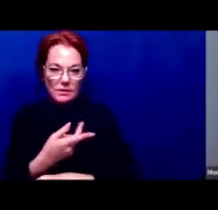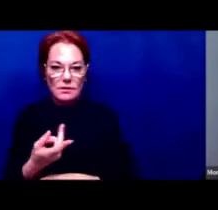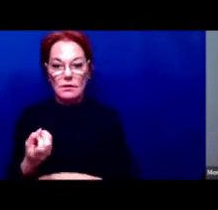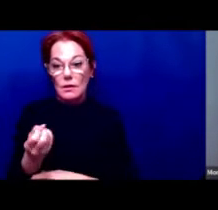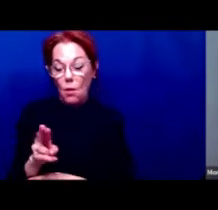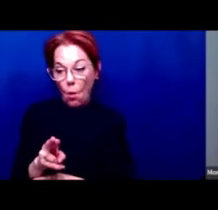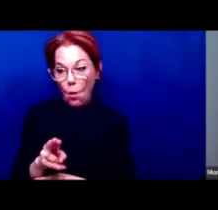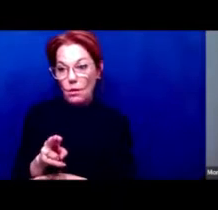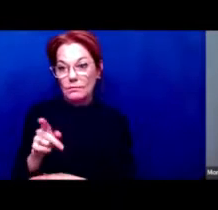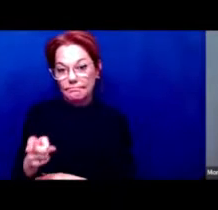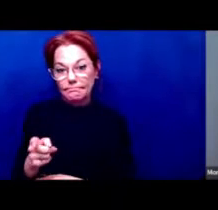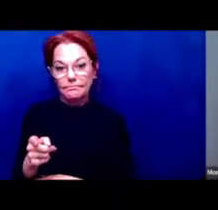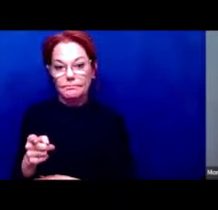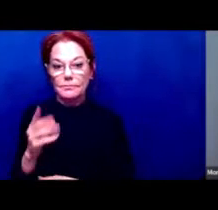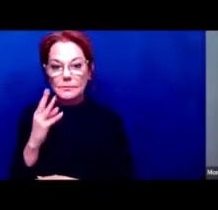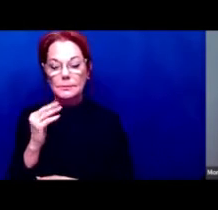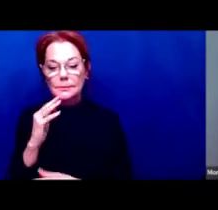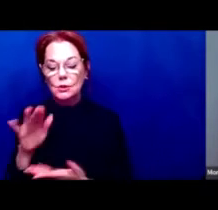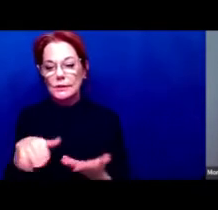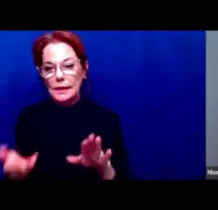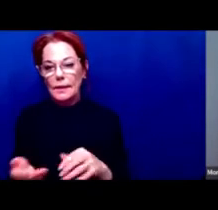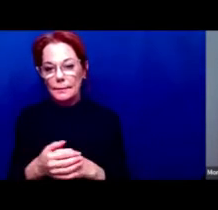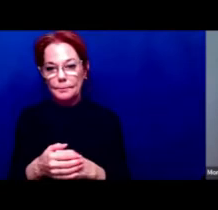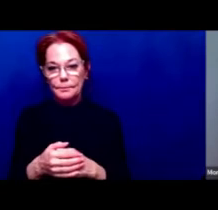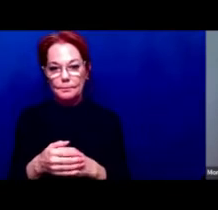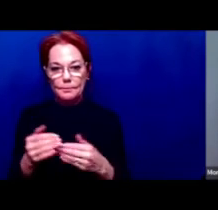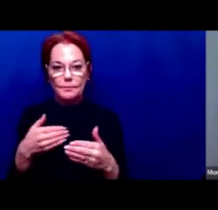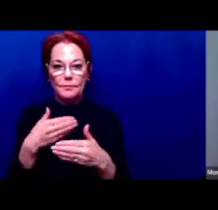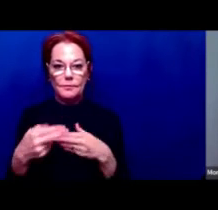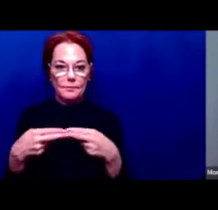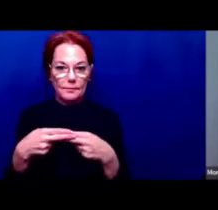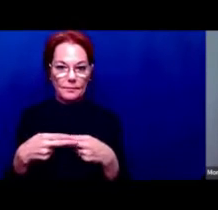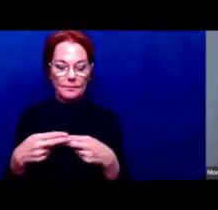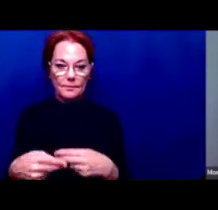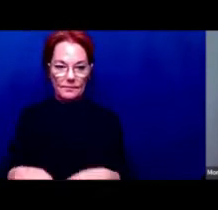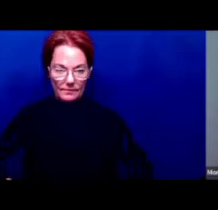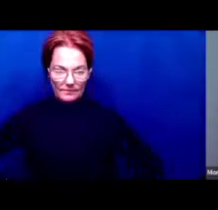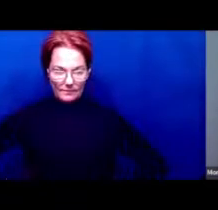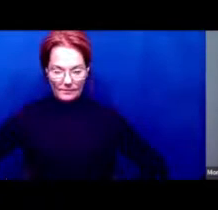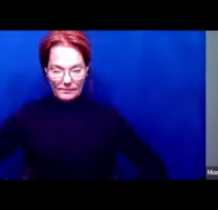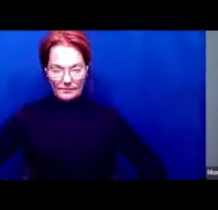death. Next slide, please. So